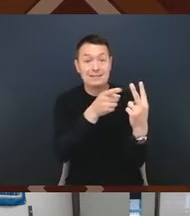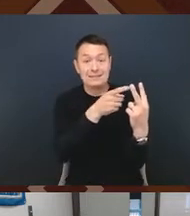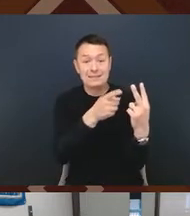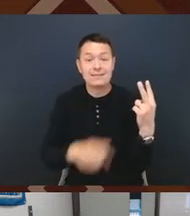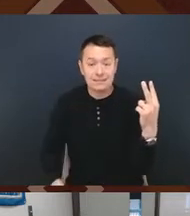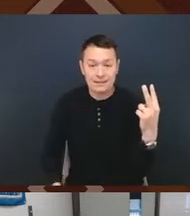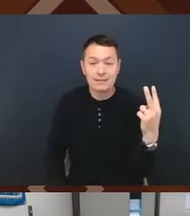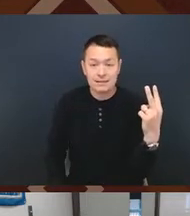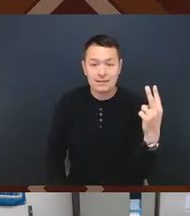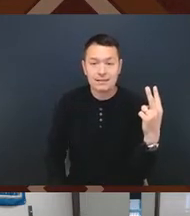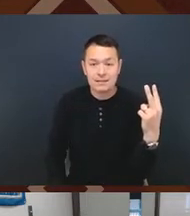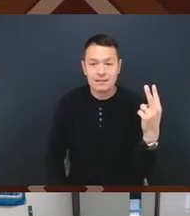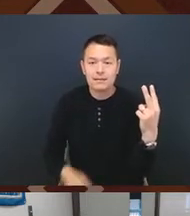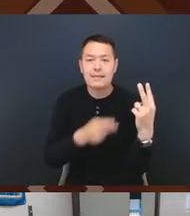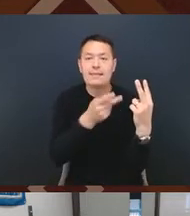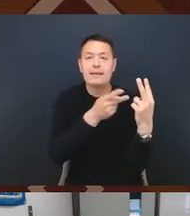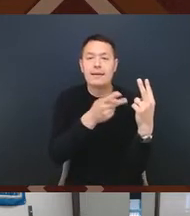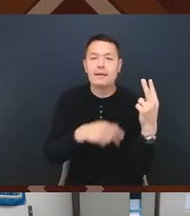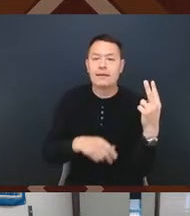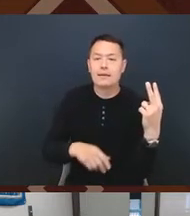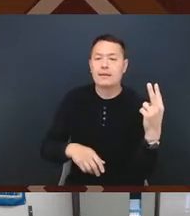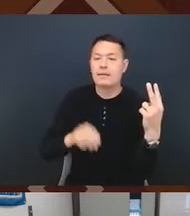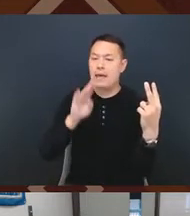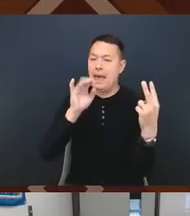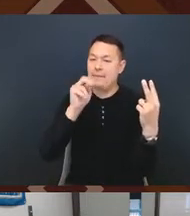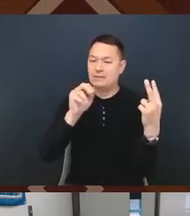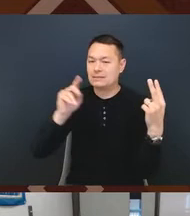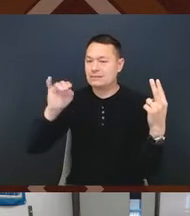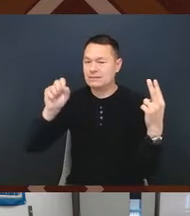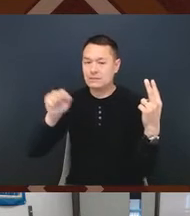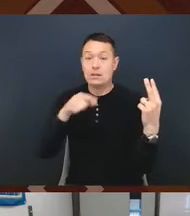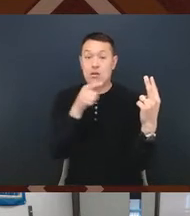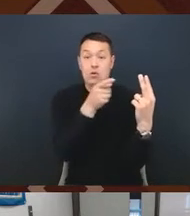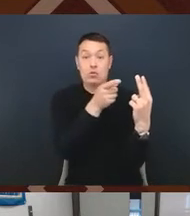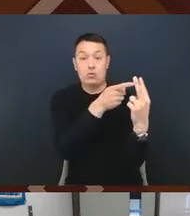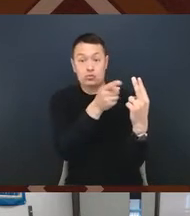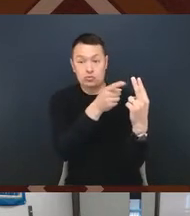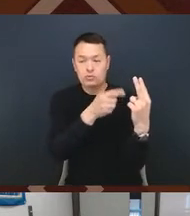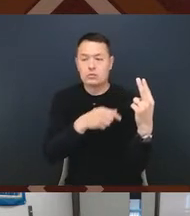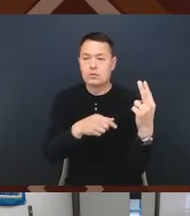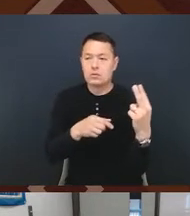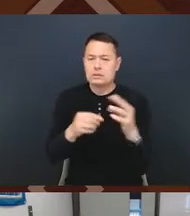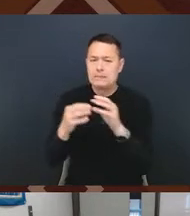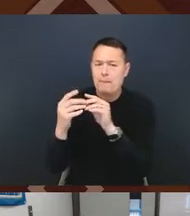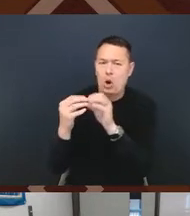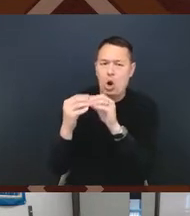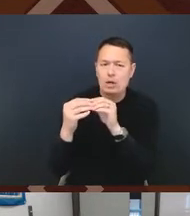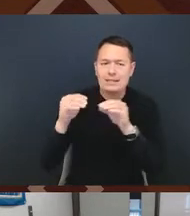they plea bargain in the case. And so the judge decided